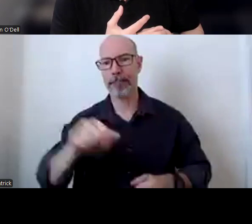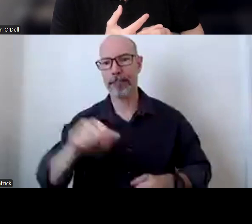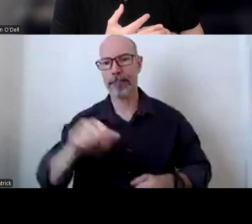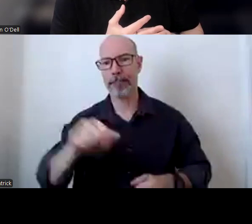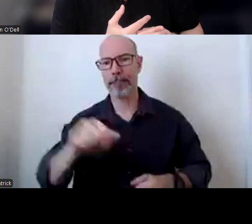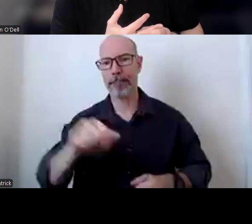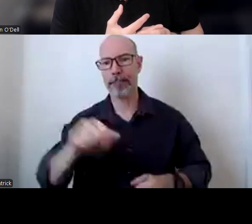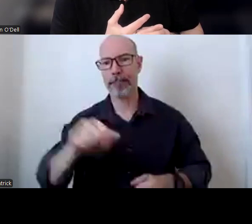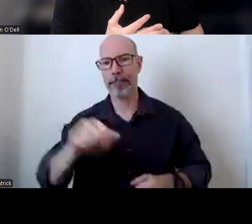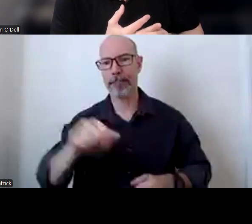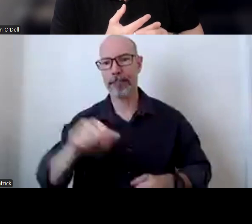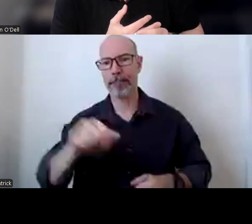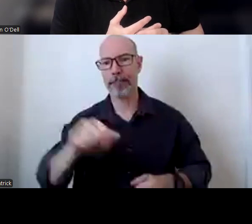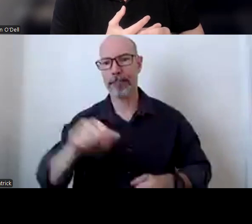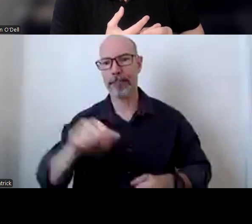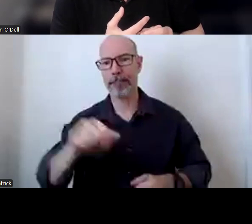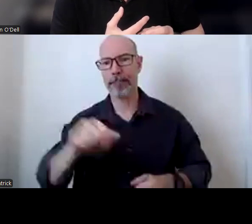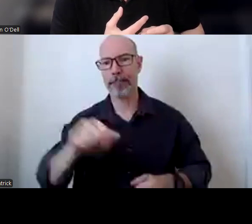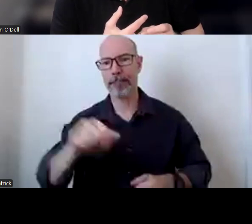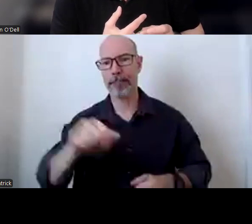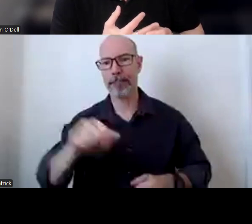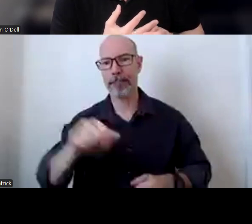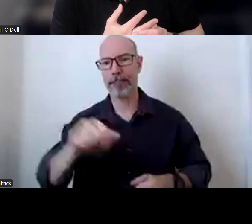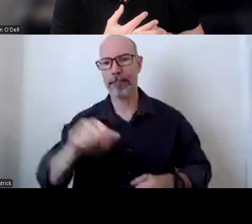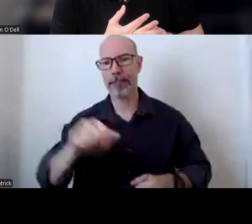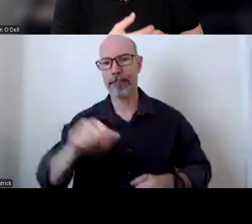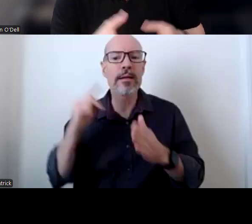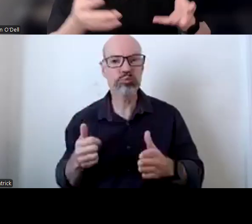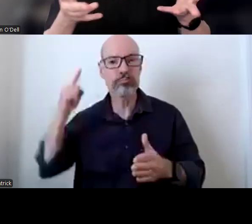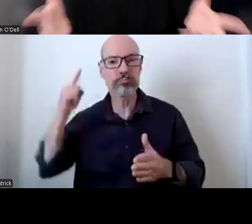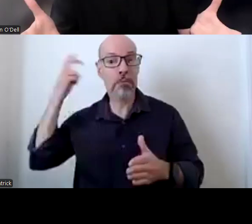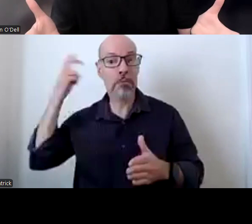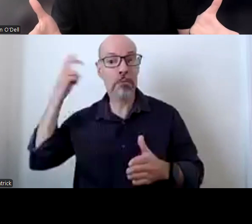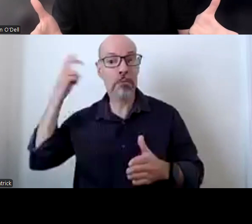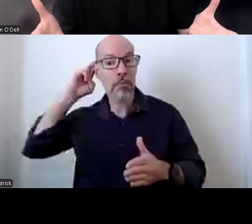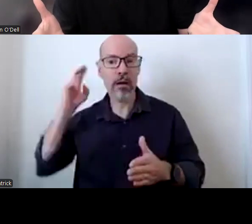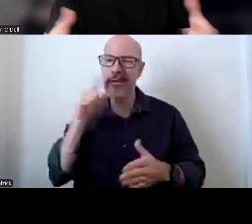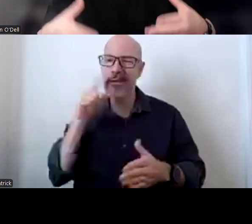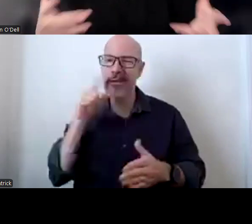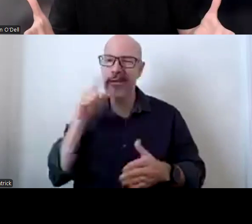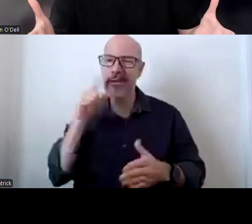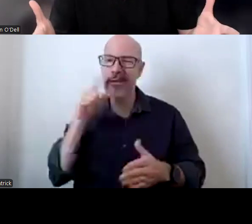But again, they do not necessarily always work 100 I know some people who have had cochlear implants that have